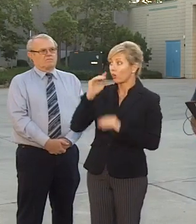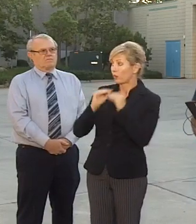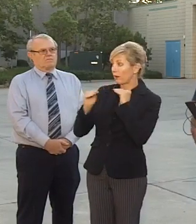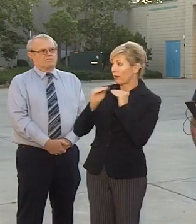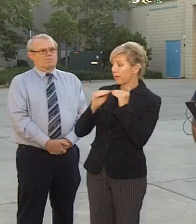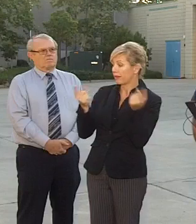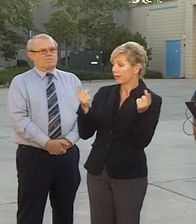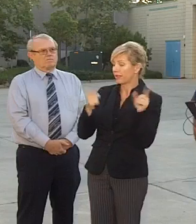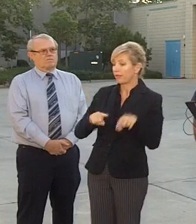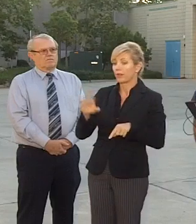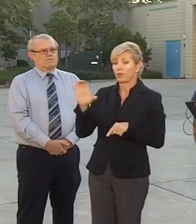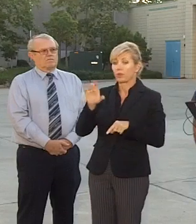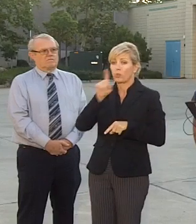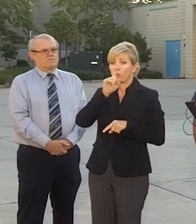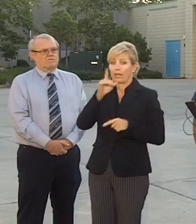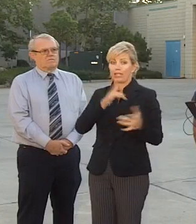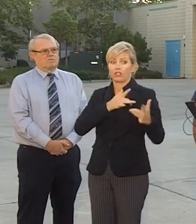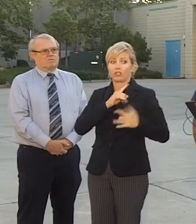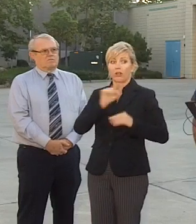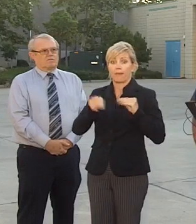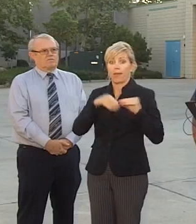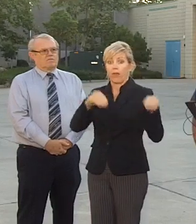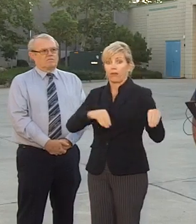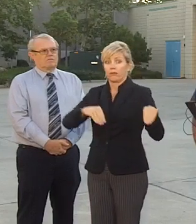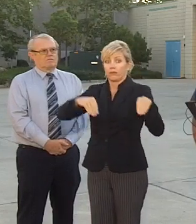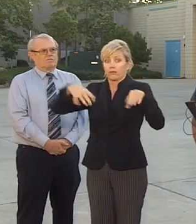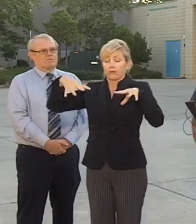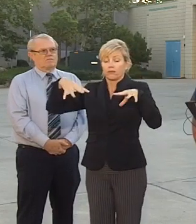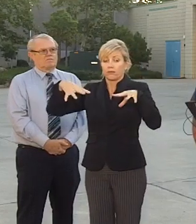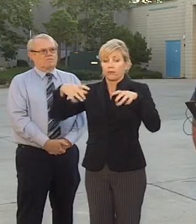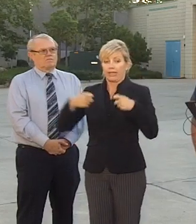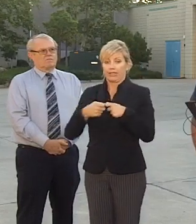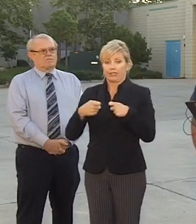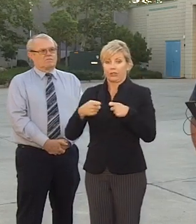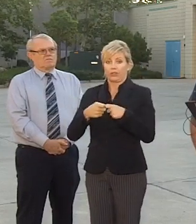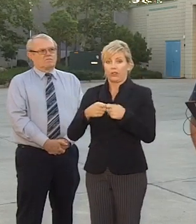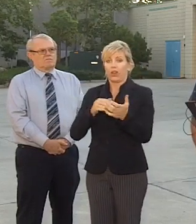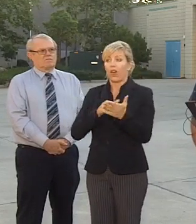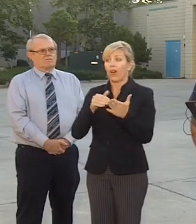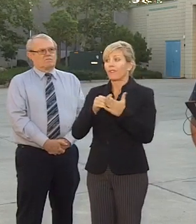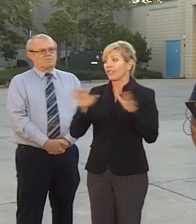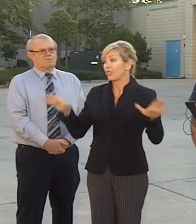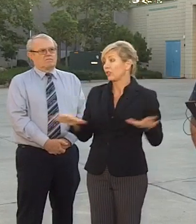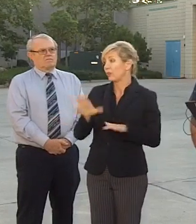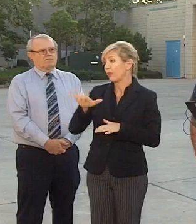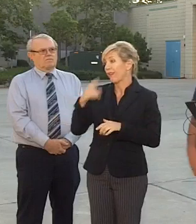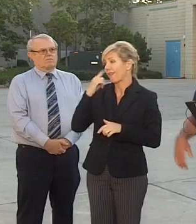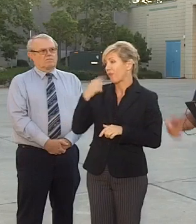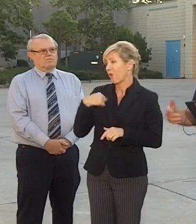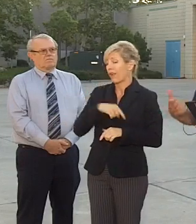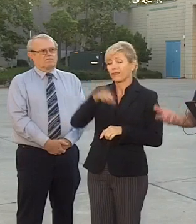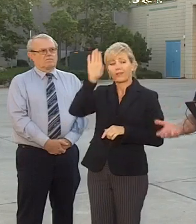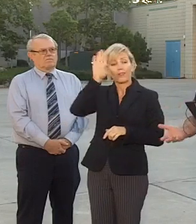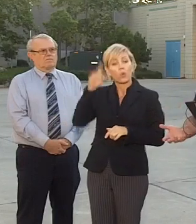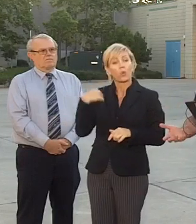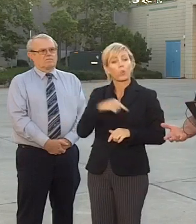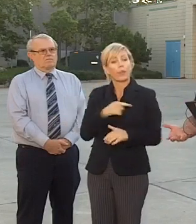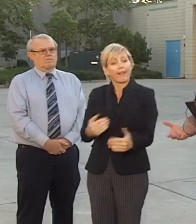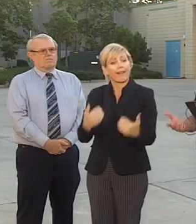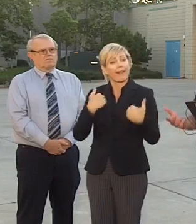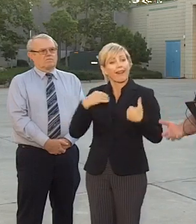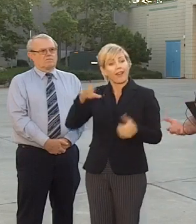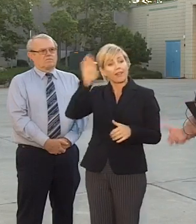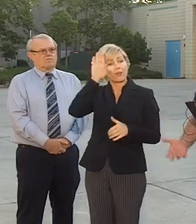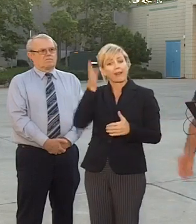reenergized a lot of times they do that for us we have firefighters on the ground right underneath